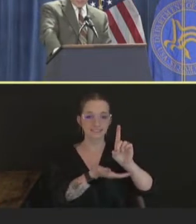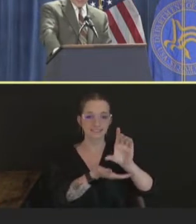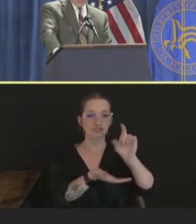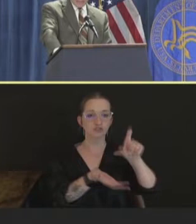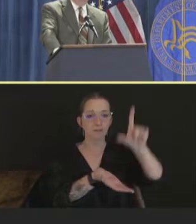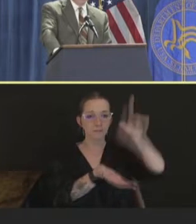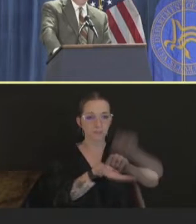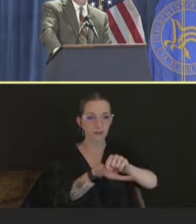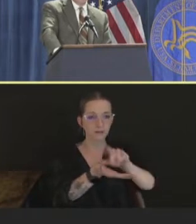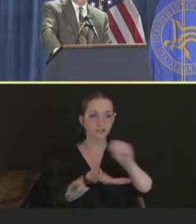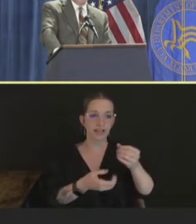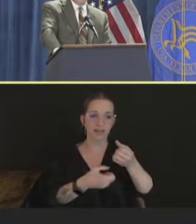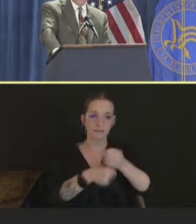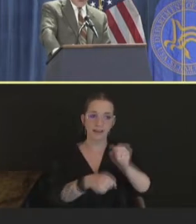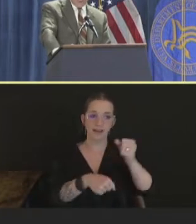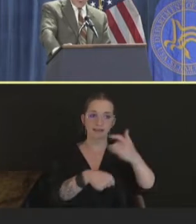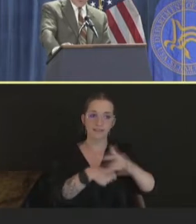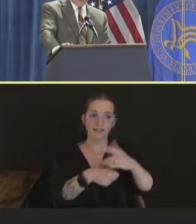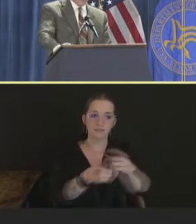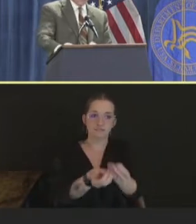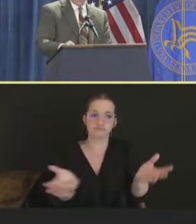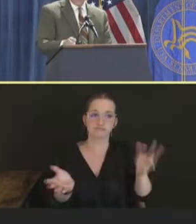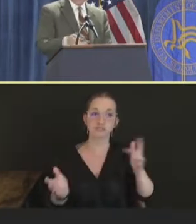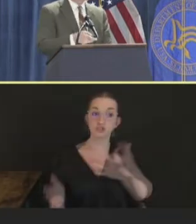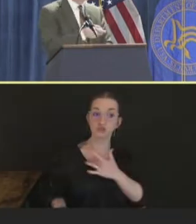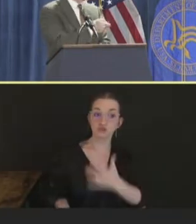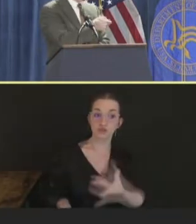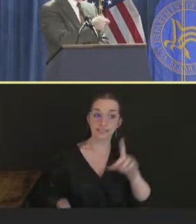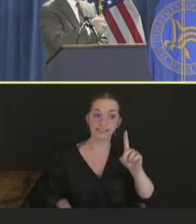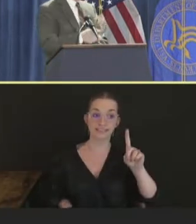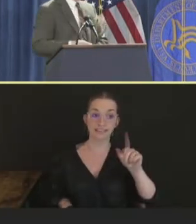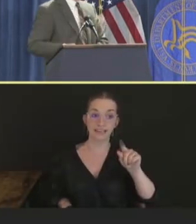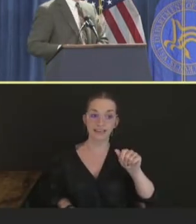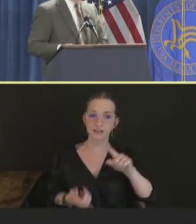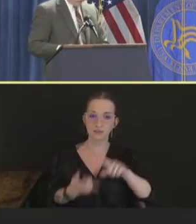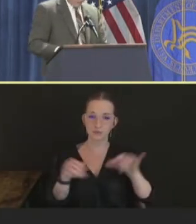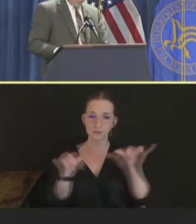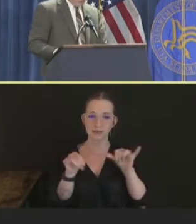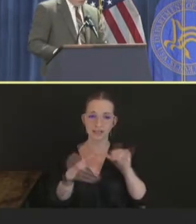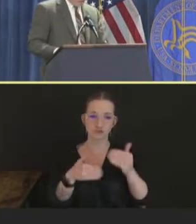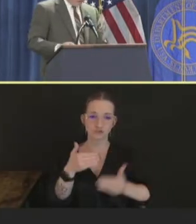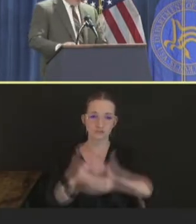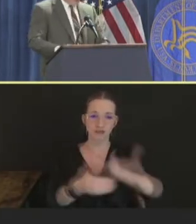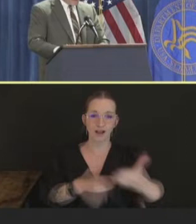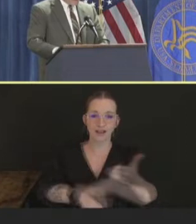to measure so that we can measure our progress.